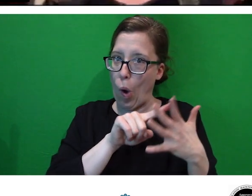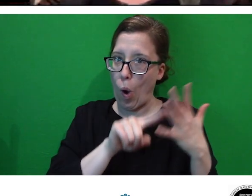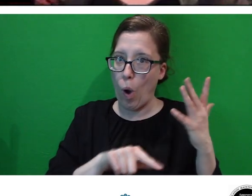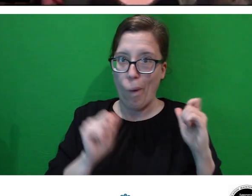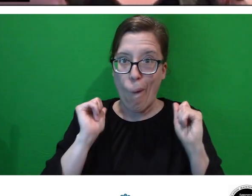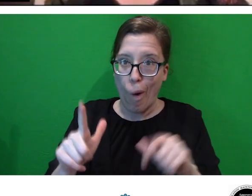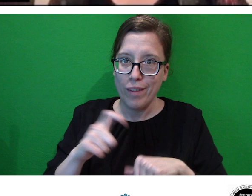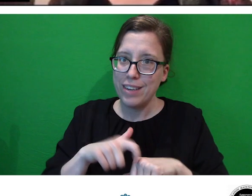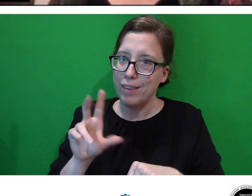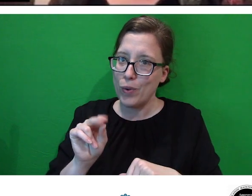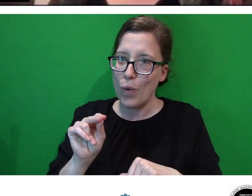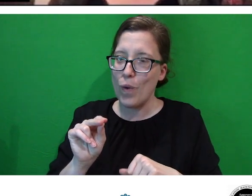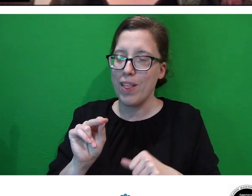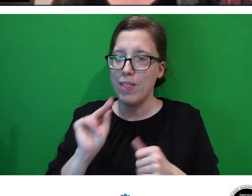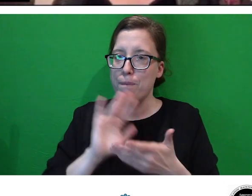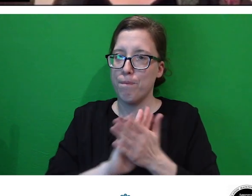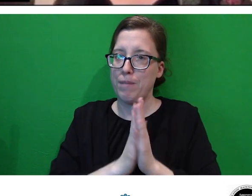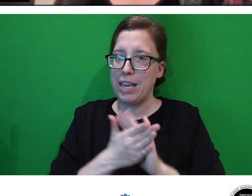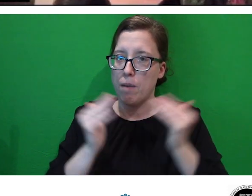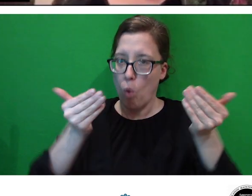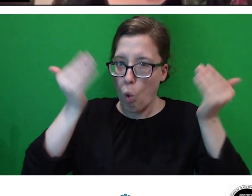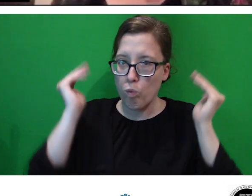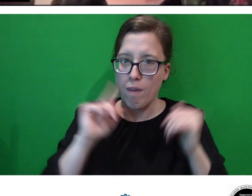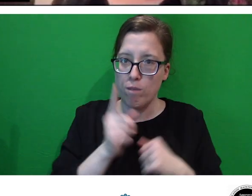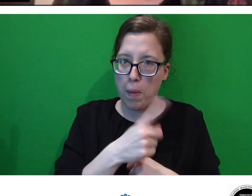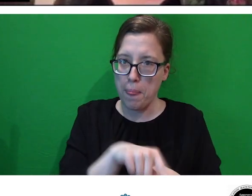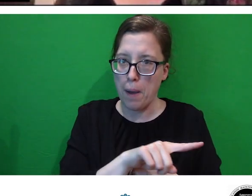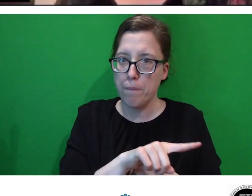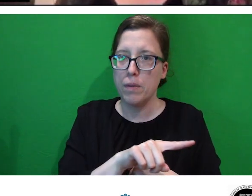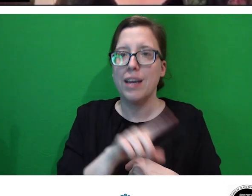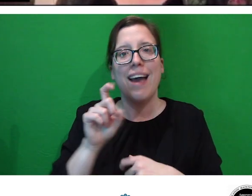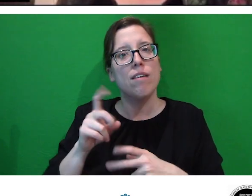pour in information. Now, don't go overboard. I'm not saying do every single